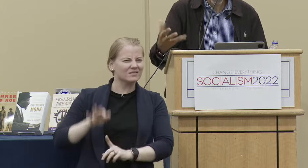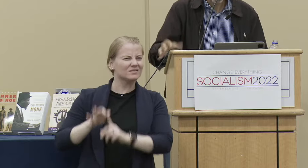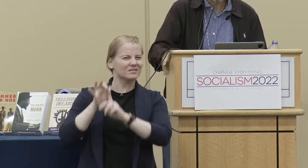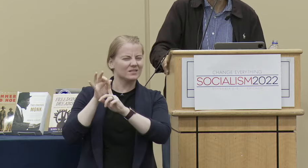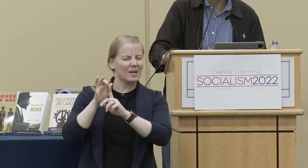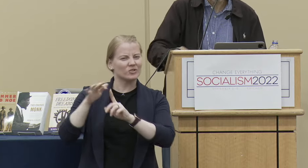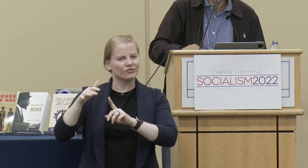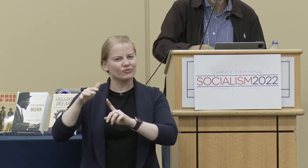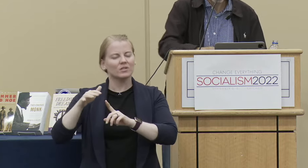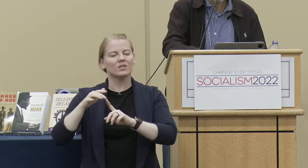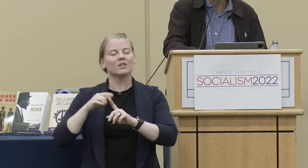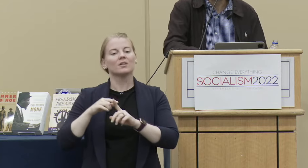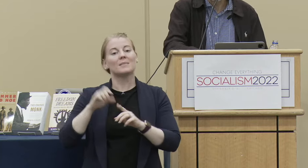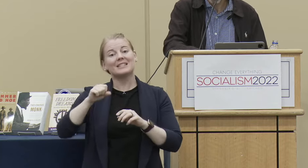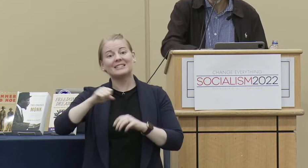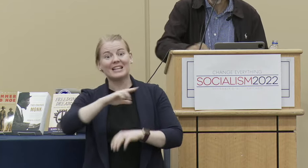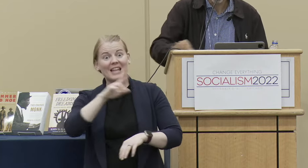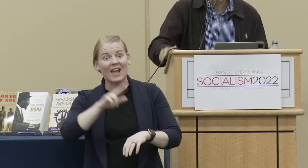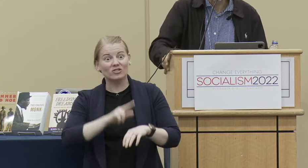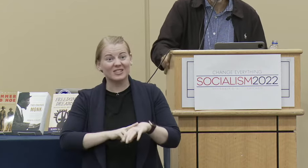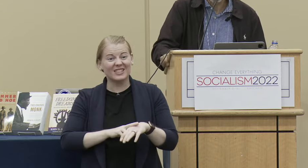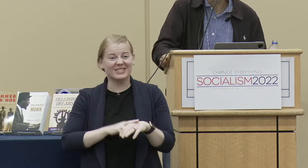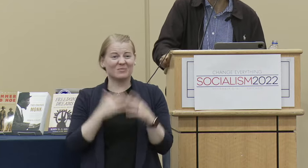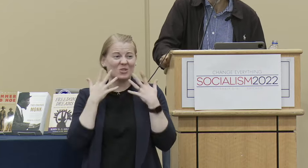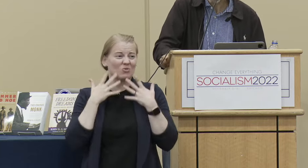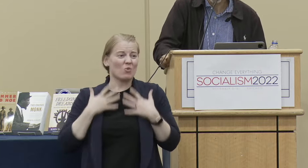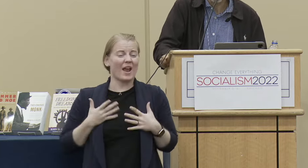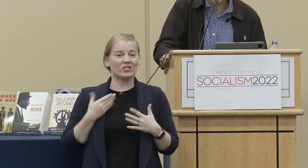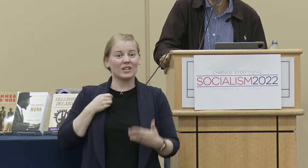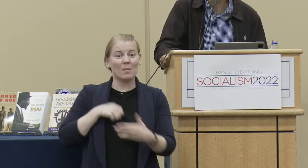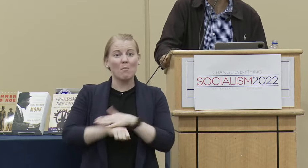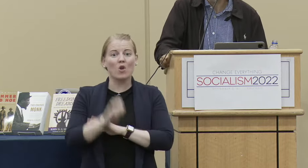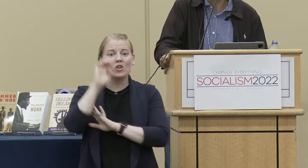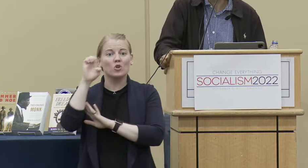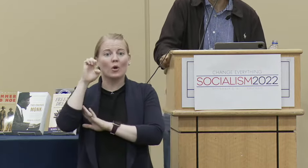was kind of an exception . Yes, nationalism tragically